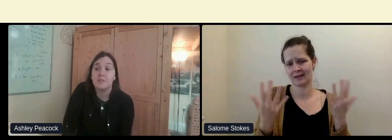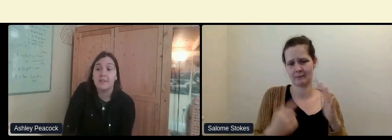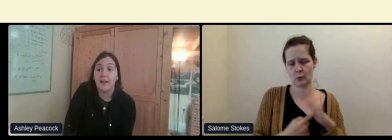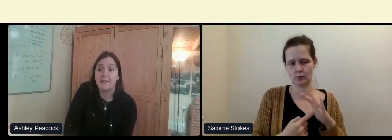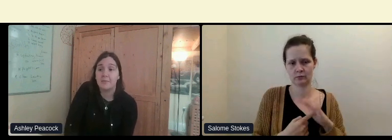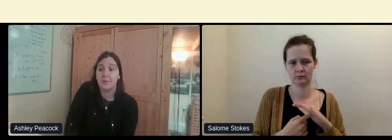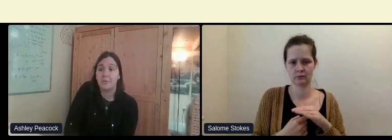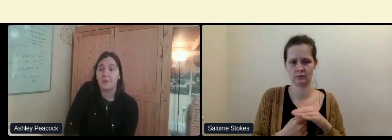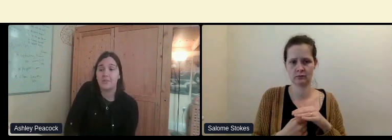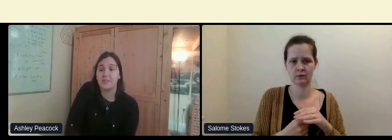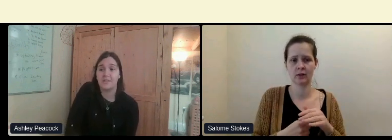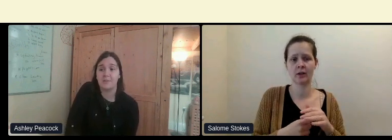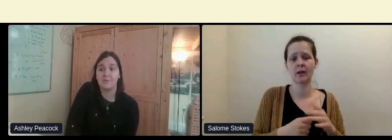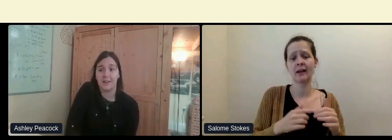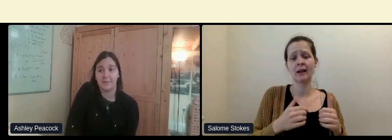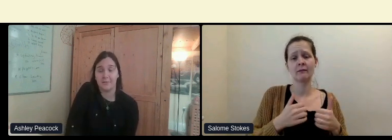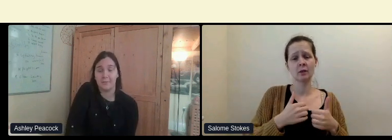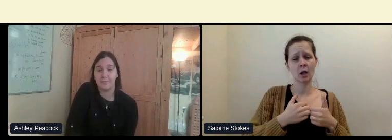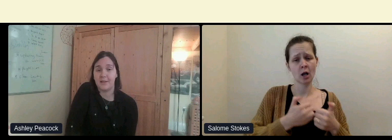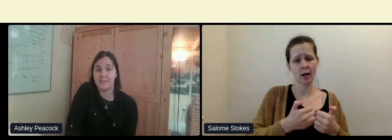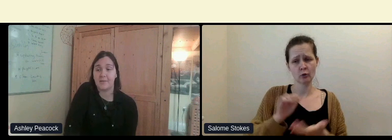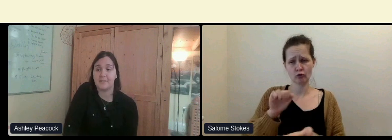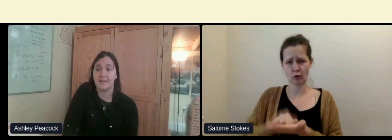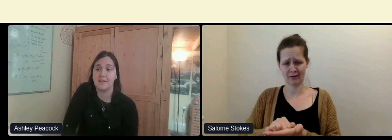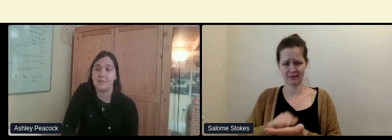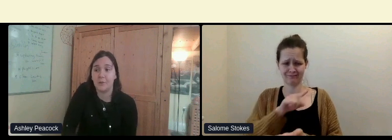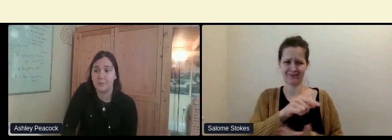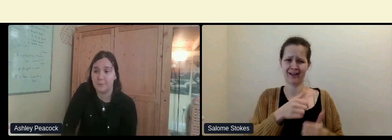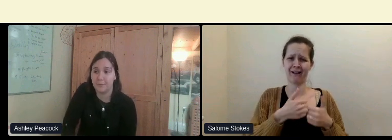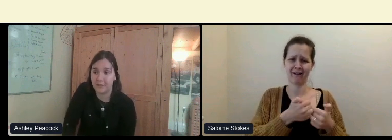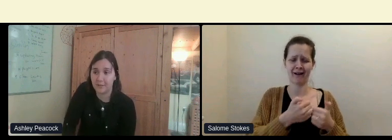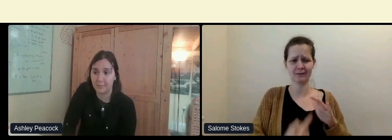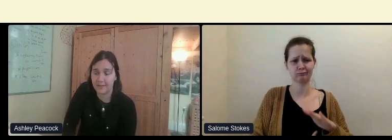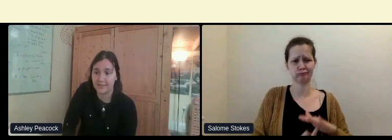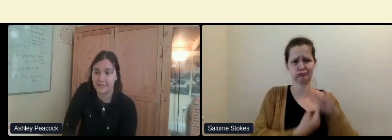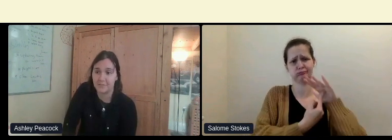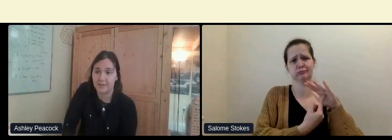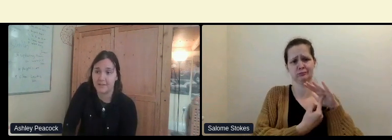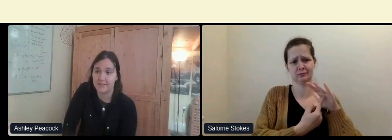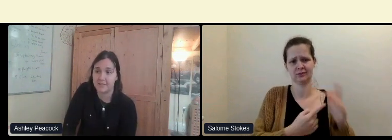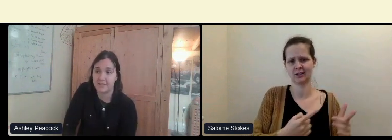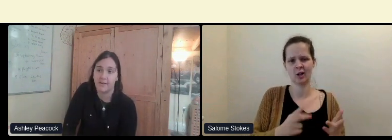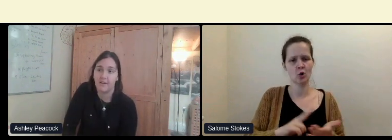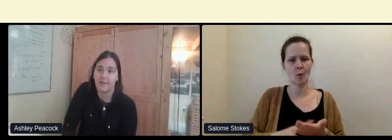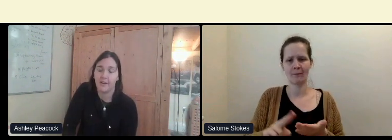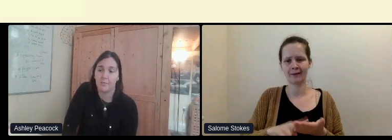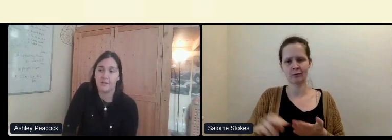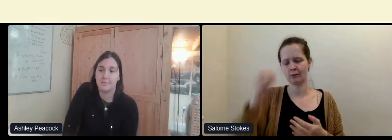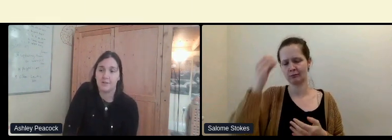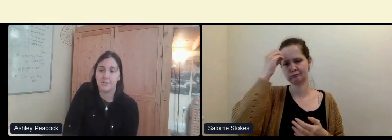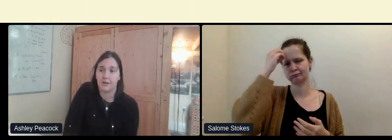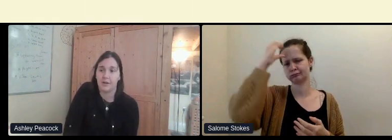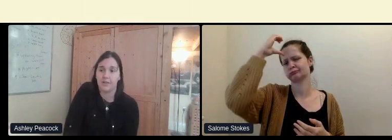"To be kind is more important than to be right. Many times what people need